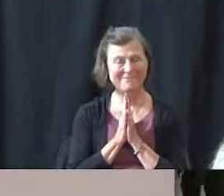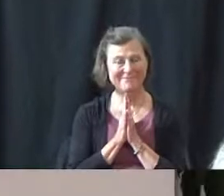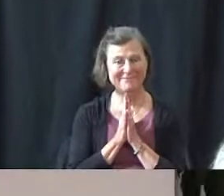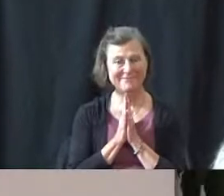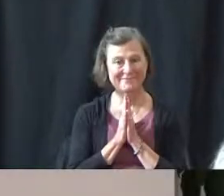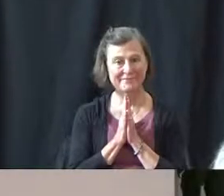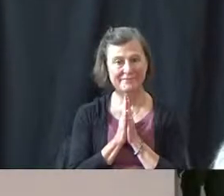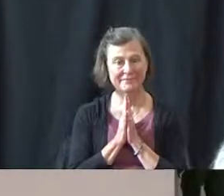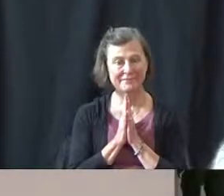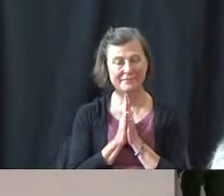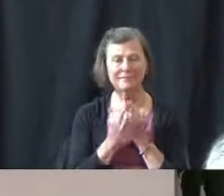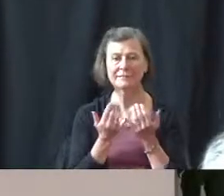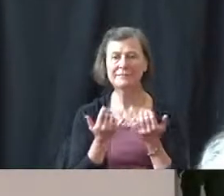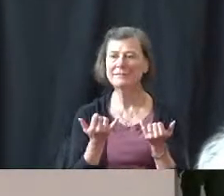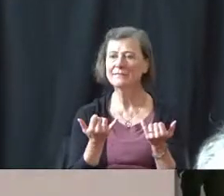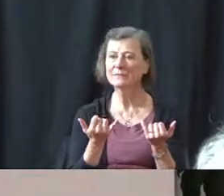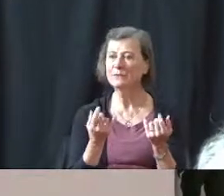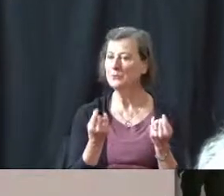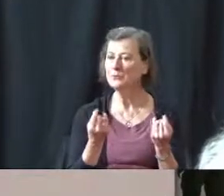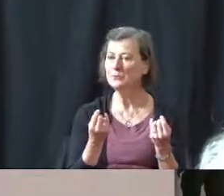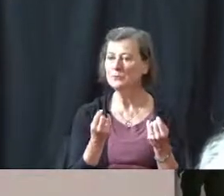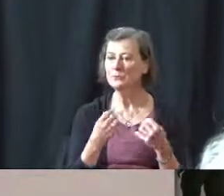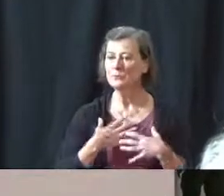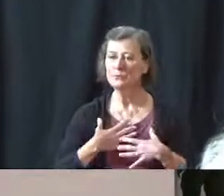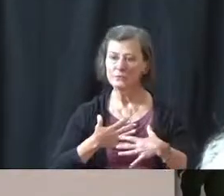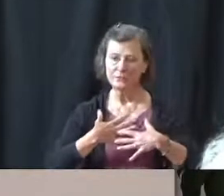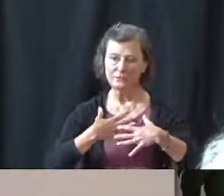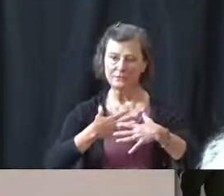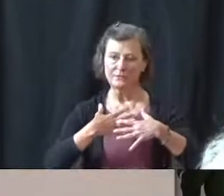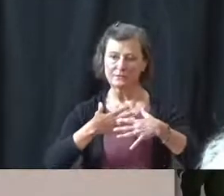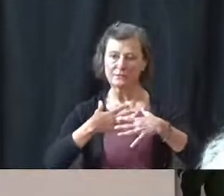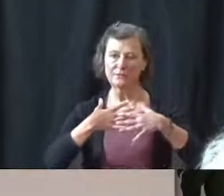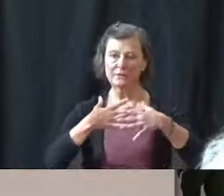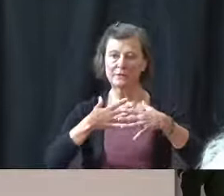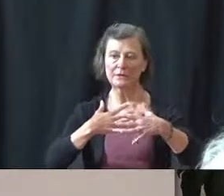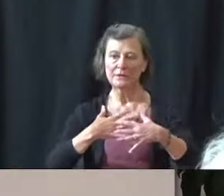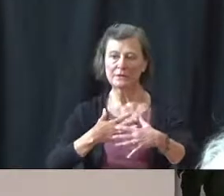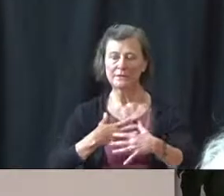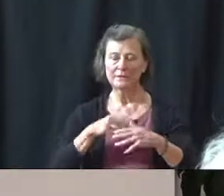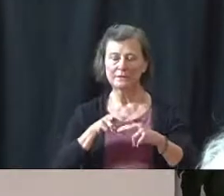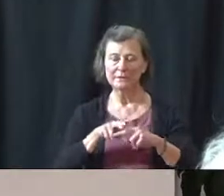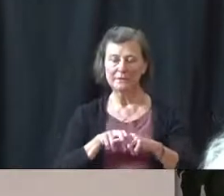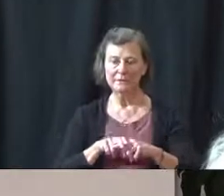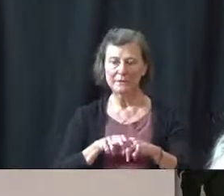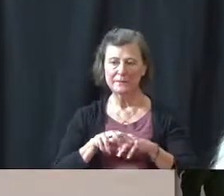Take a deep breath and just relax into this moment.